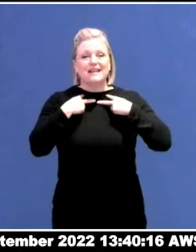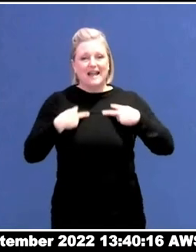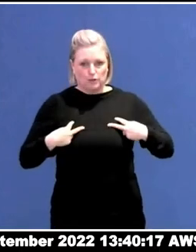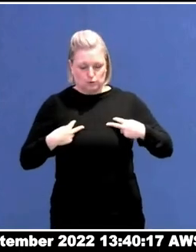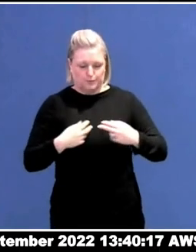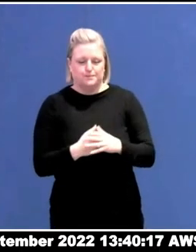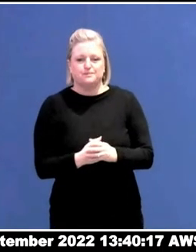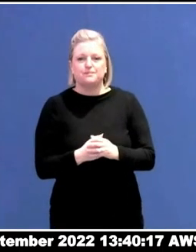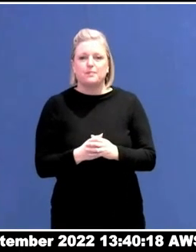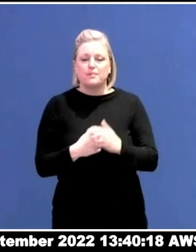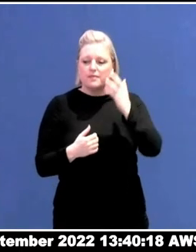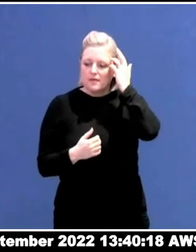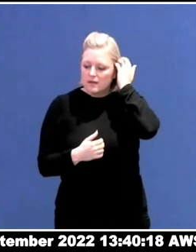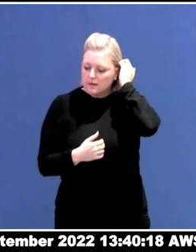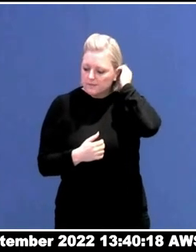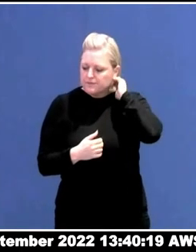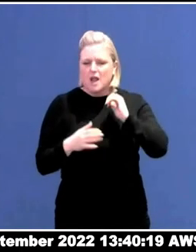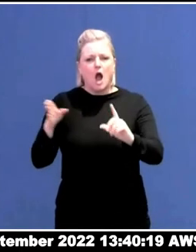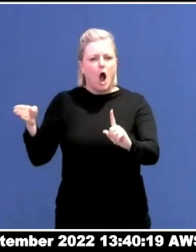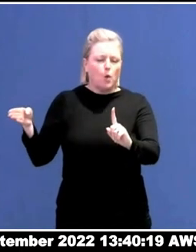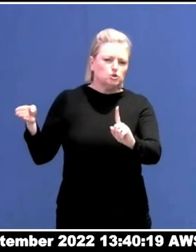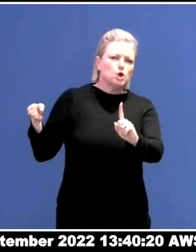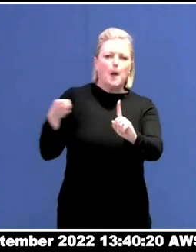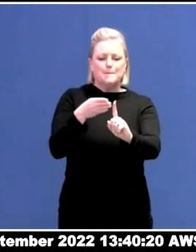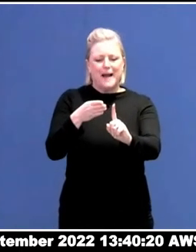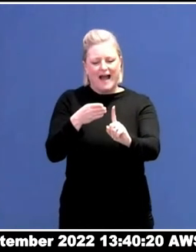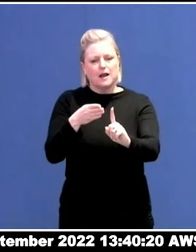I referred to the Special Circumstances Court Ms Kilroy referred to and I asked you